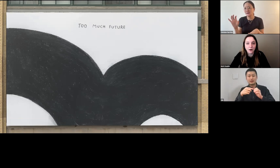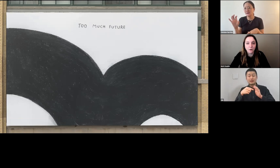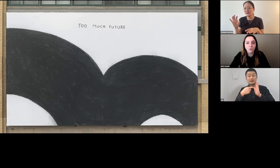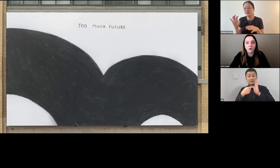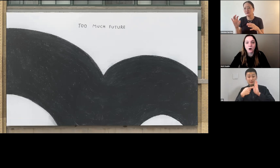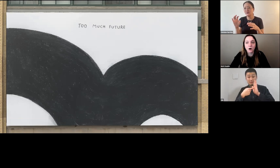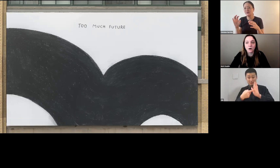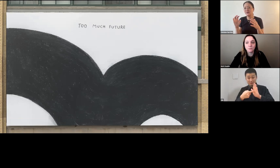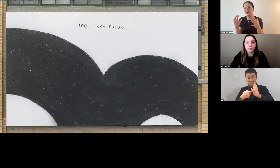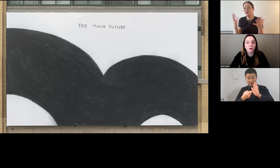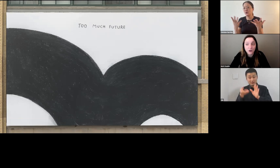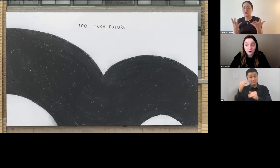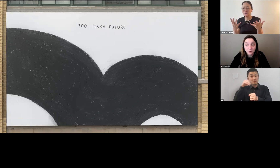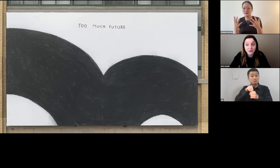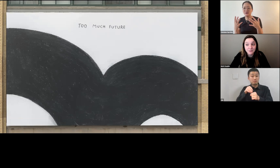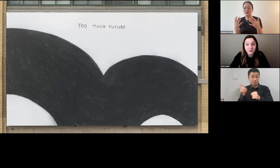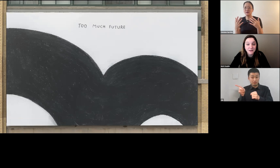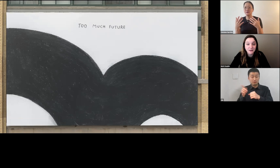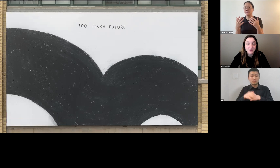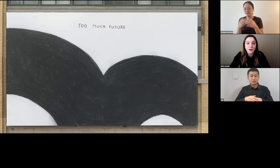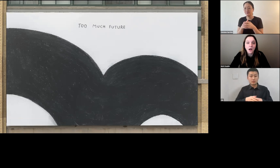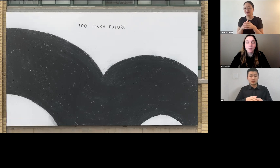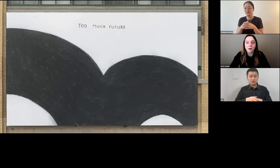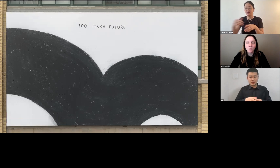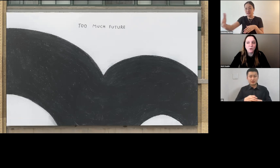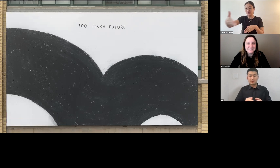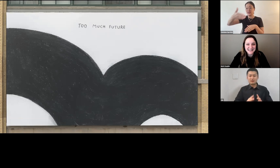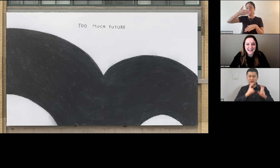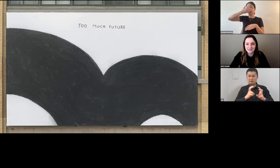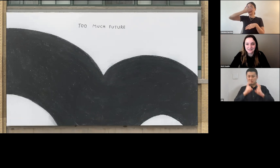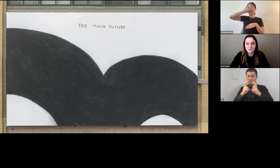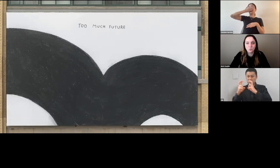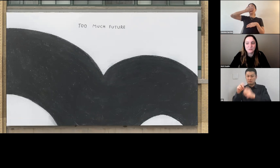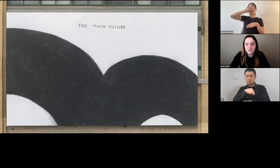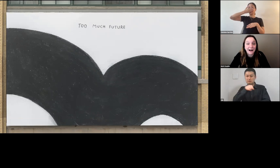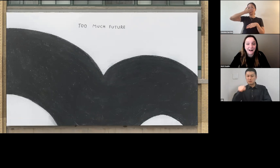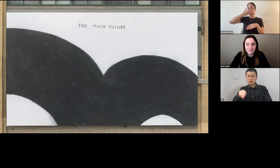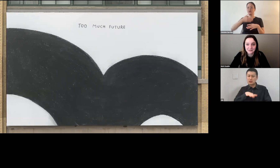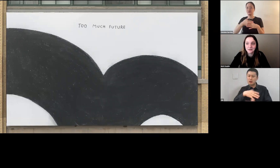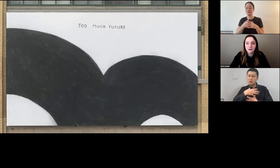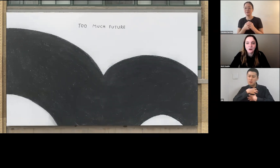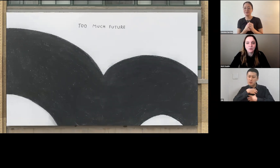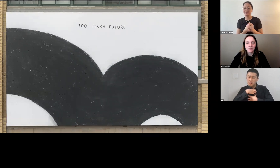or are preoccupied maybe about what's next, what's hot, right?